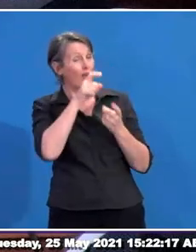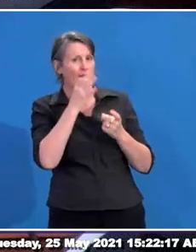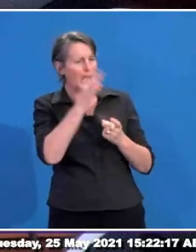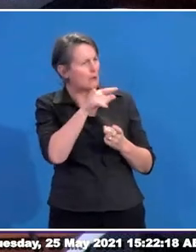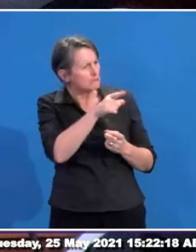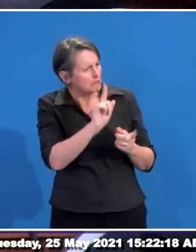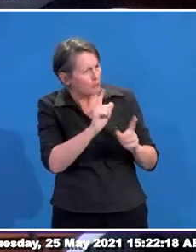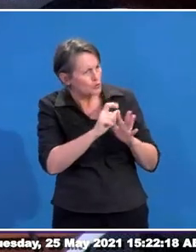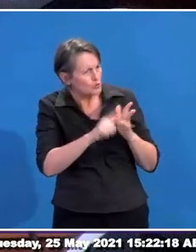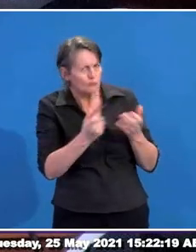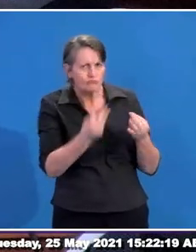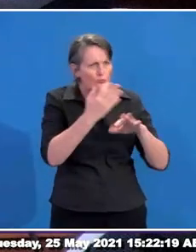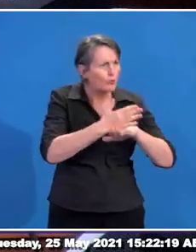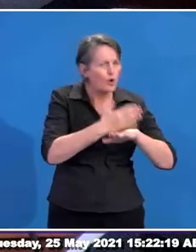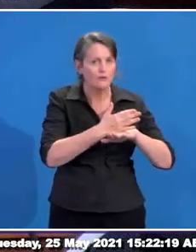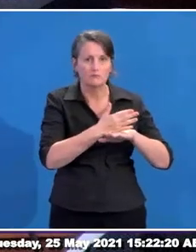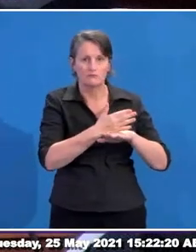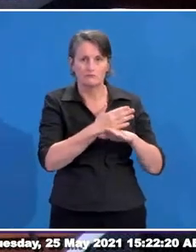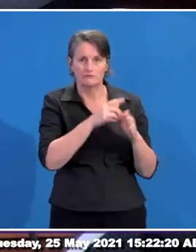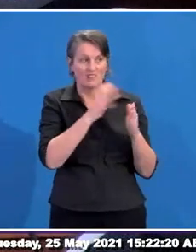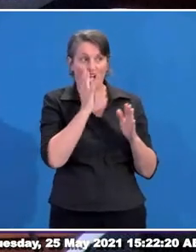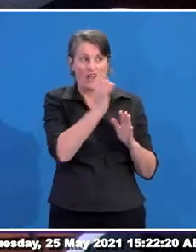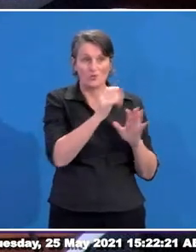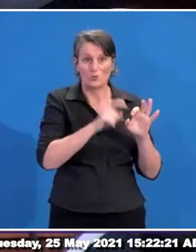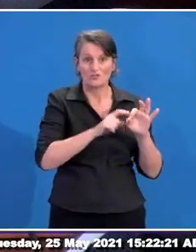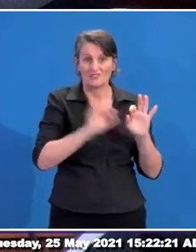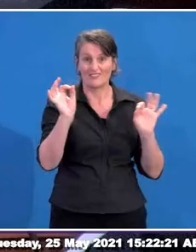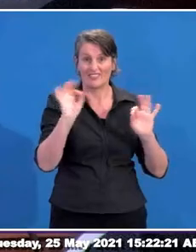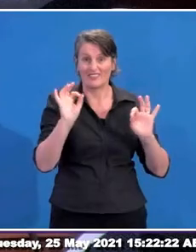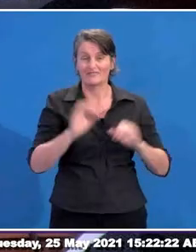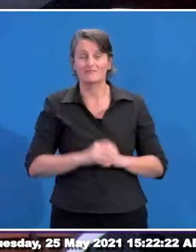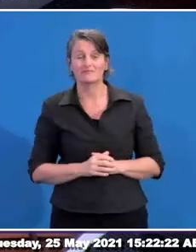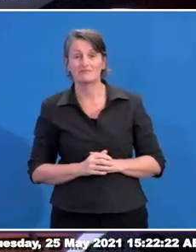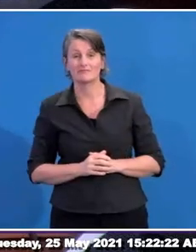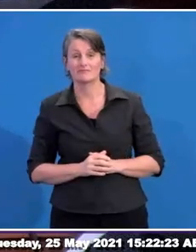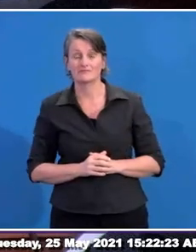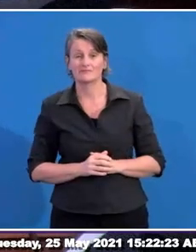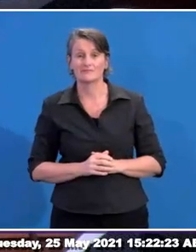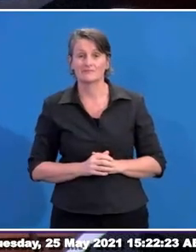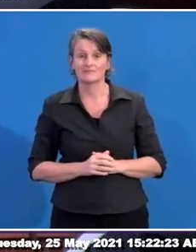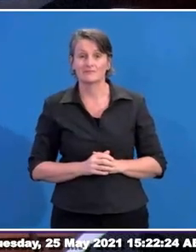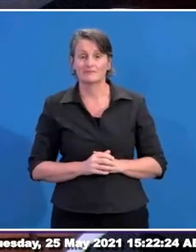This sets out a finding about how you conducted the investigation and